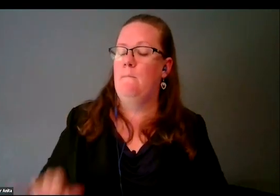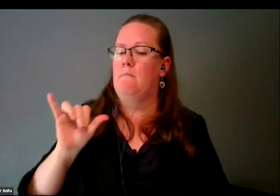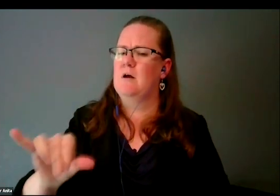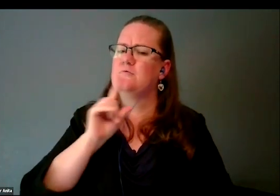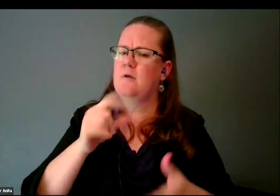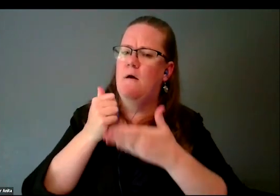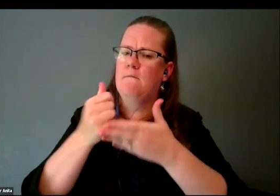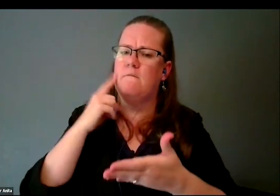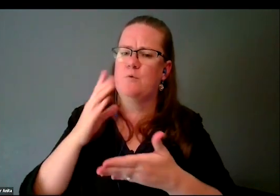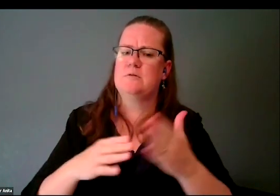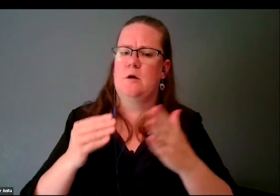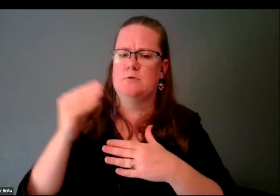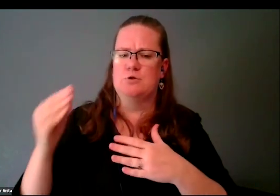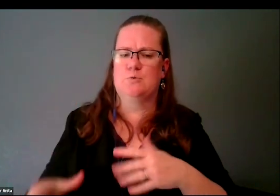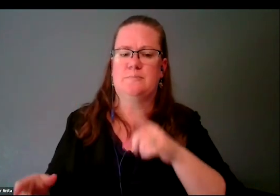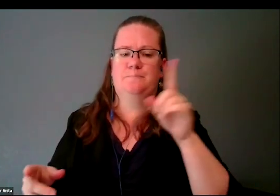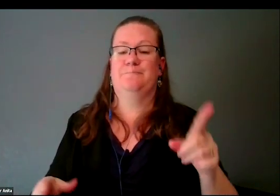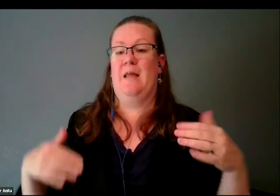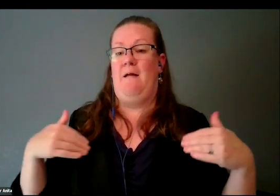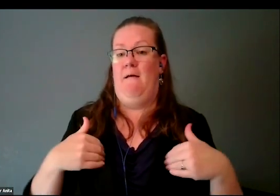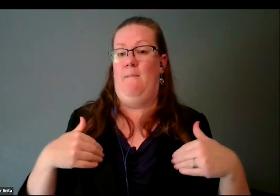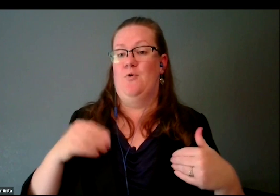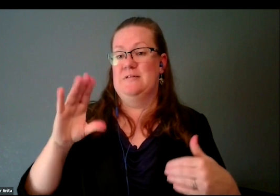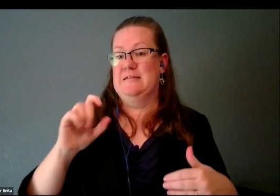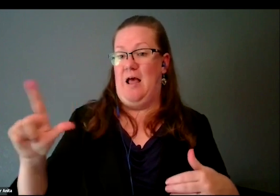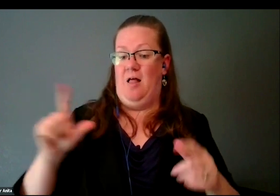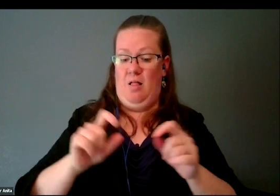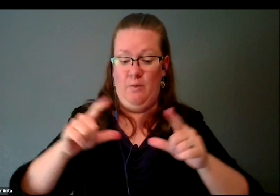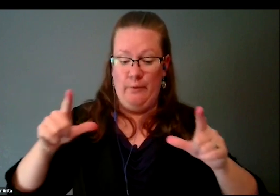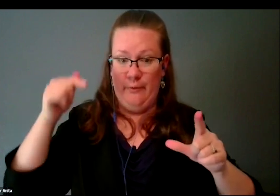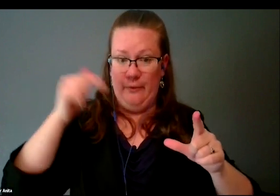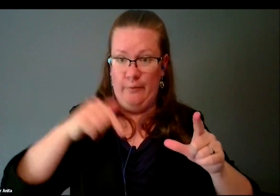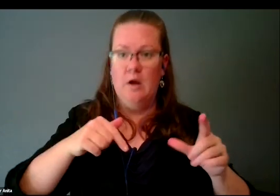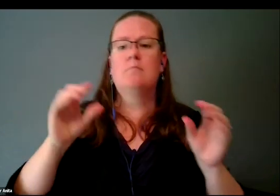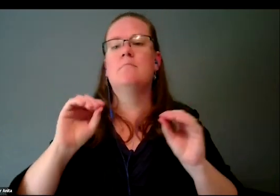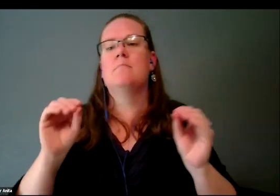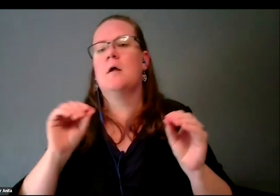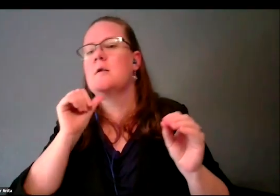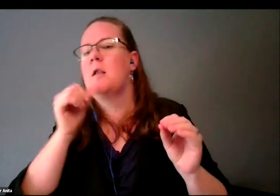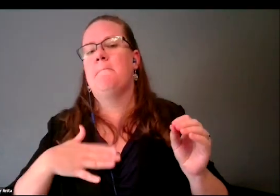There's an animal cell model. None of these are my designs, but they're all my prints except for this final one